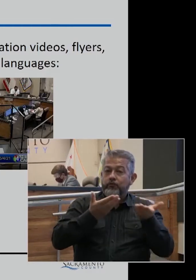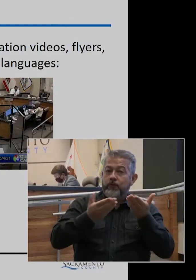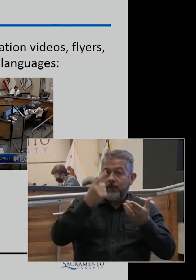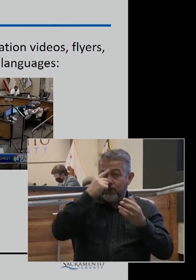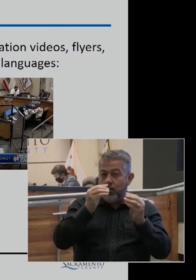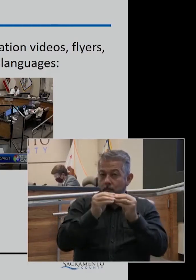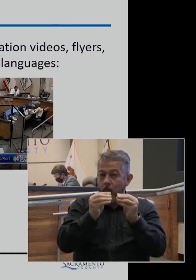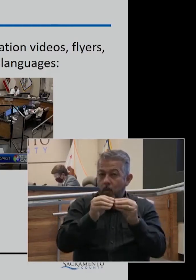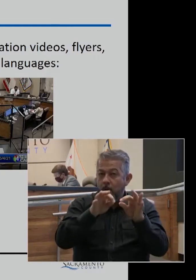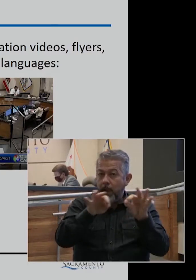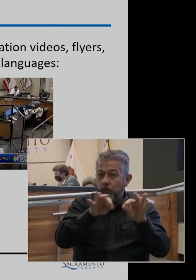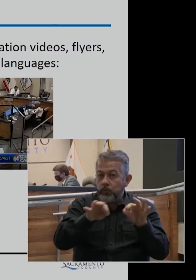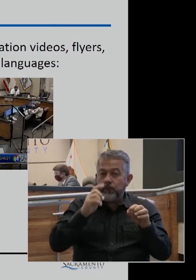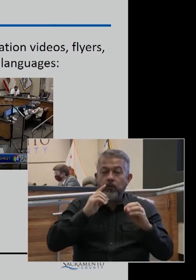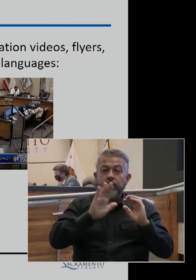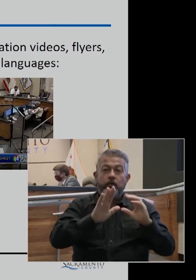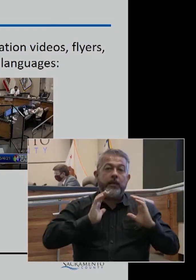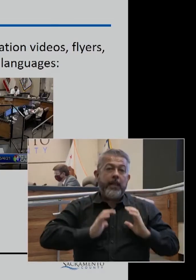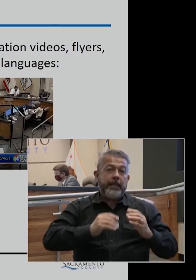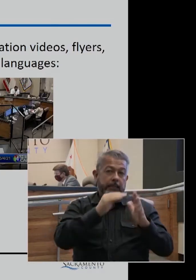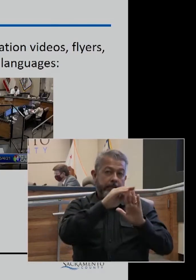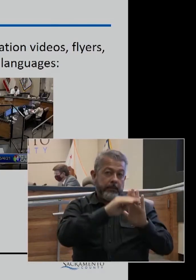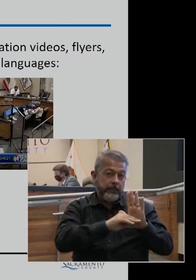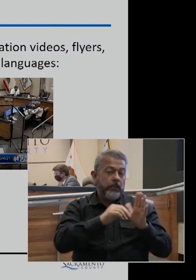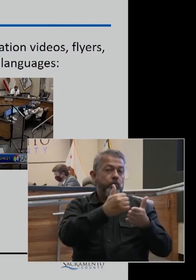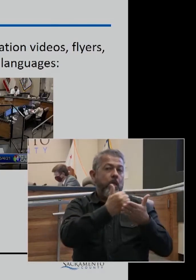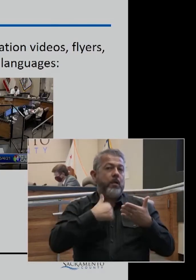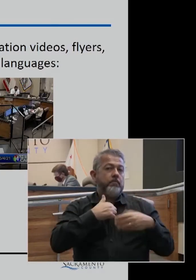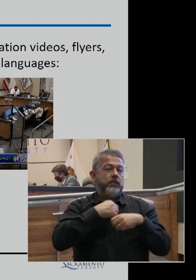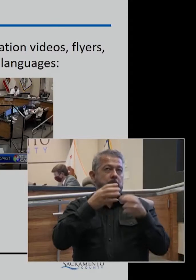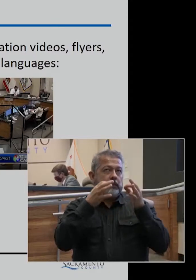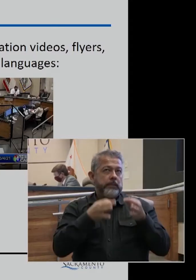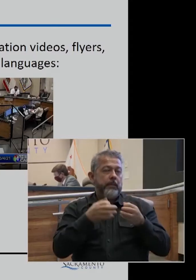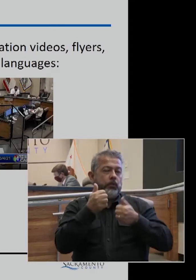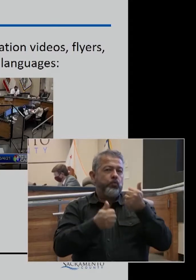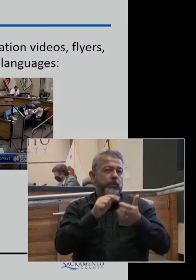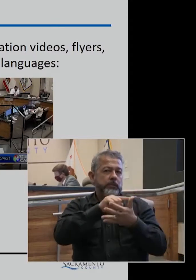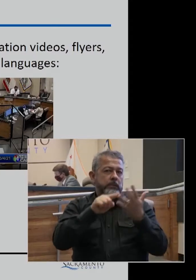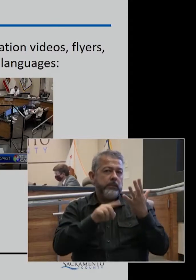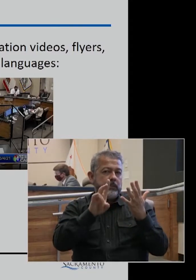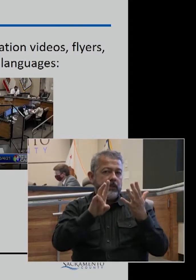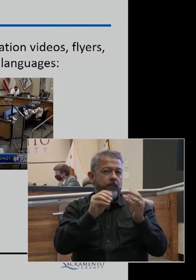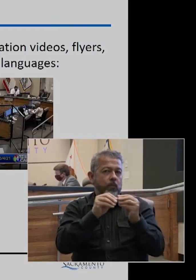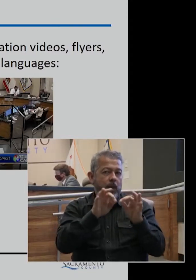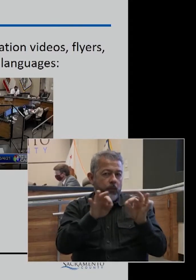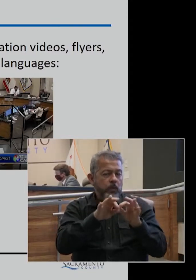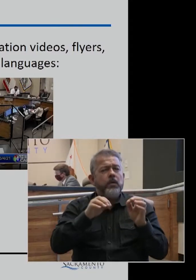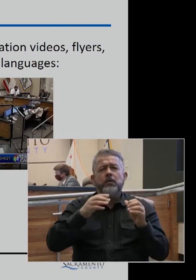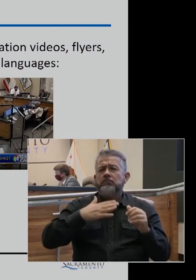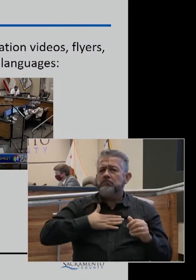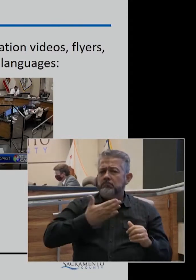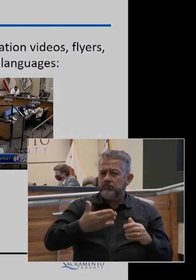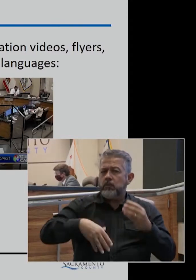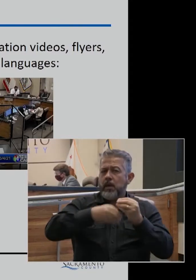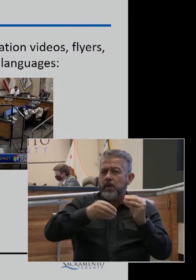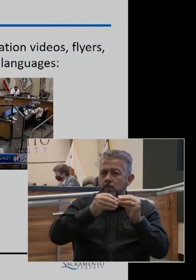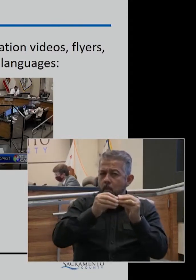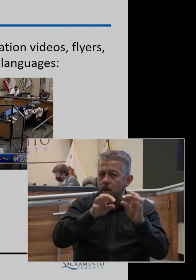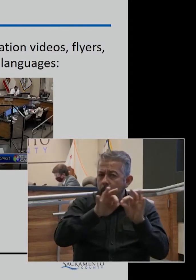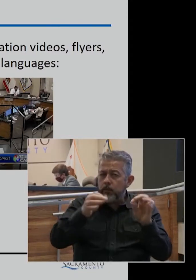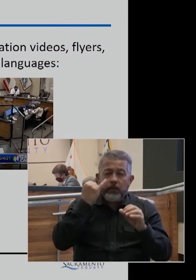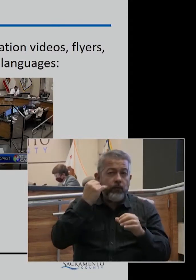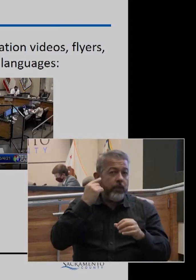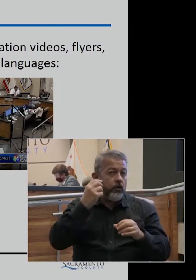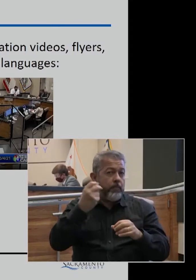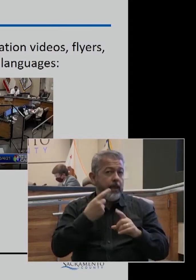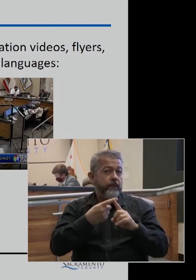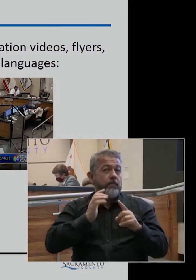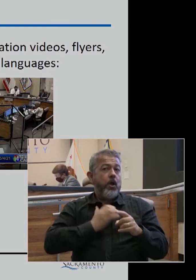AND HEALTH SERVICES FOR ADDITIONAL LANGUAGES AND TOOL